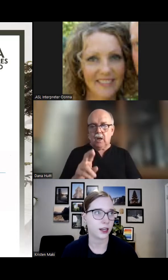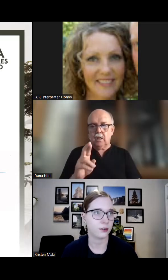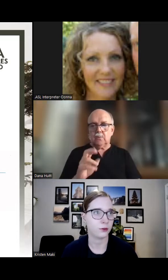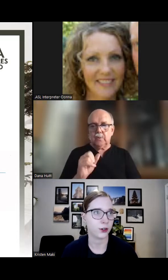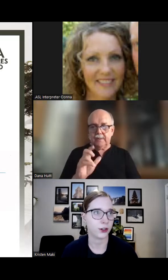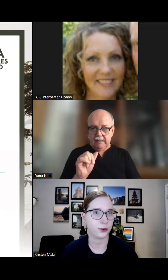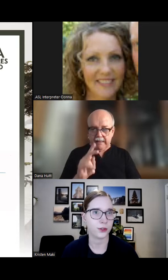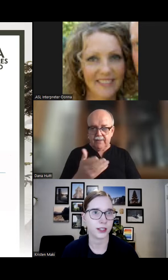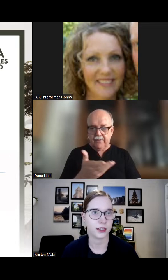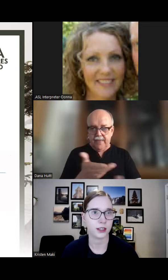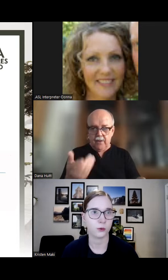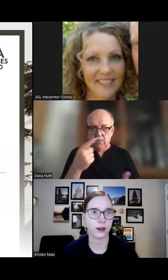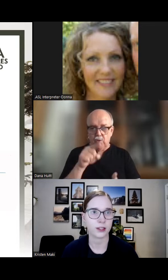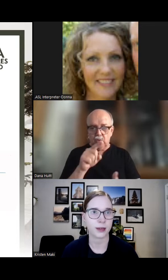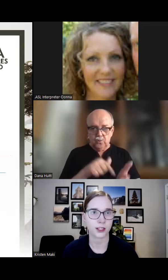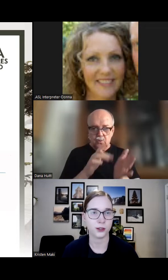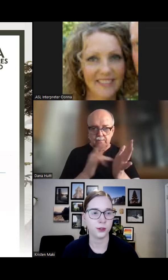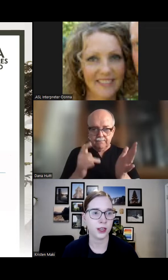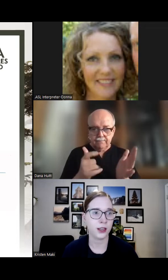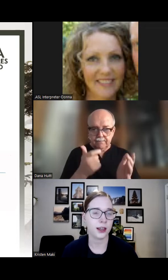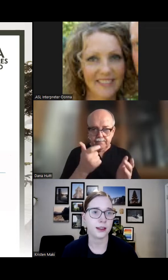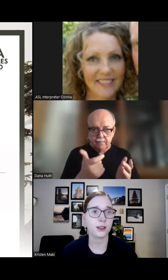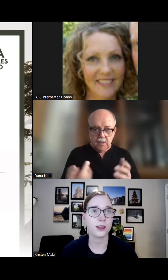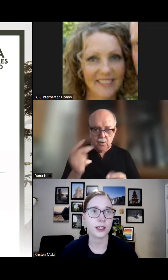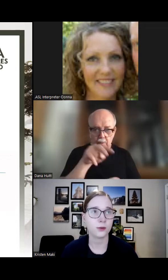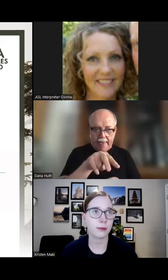Dani Rice: I was just going to add that